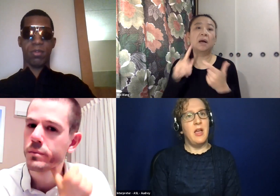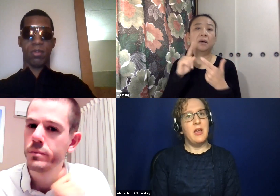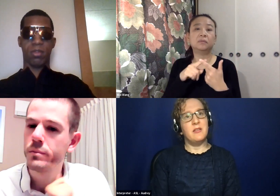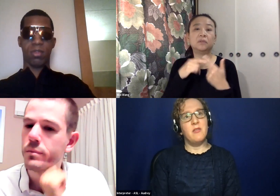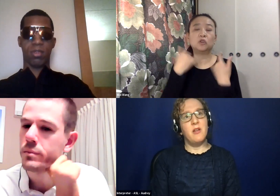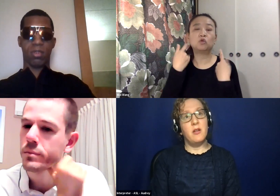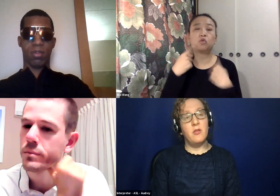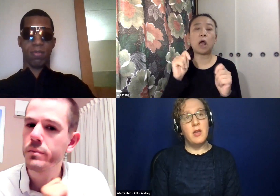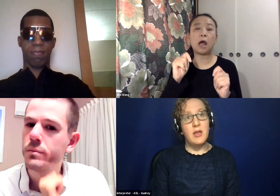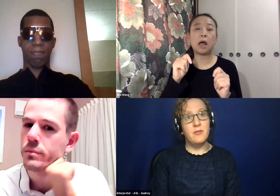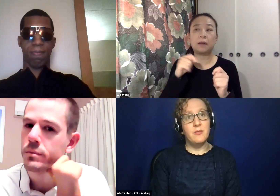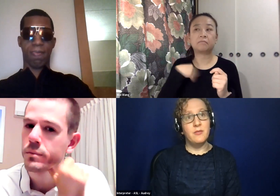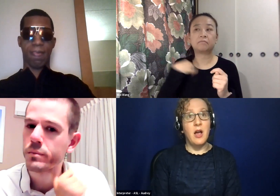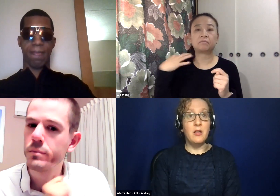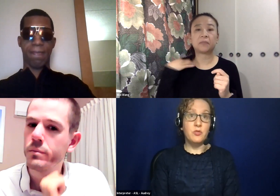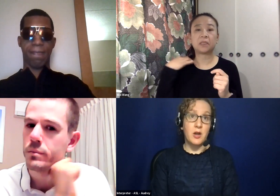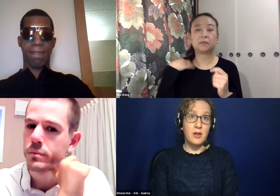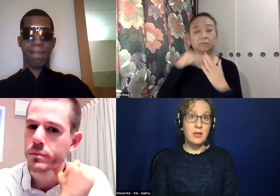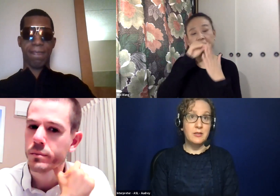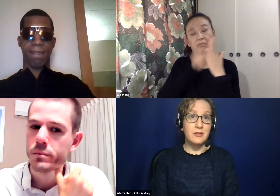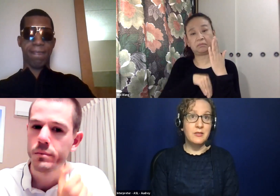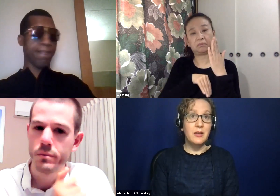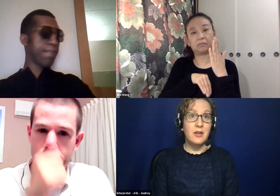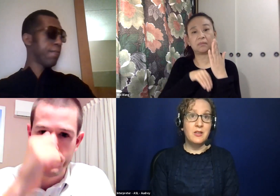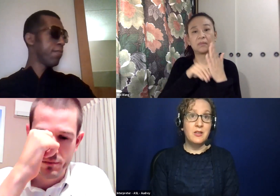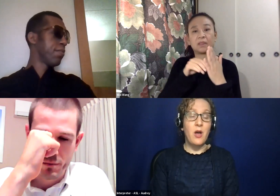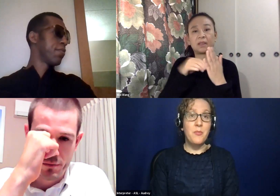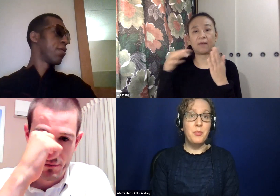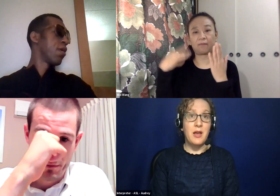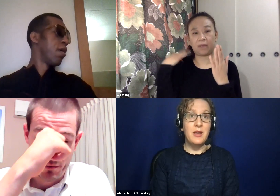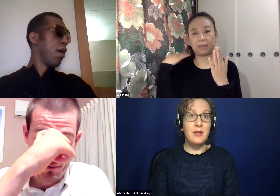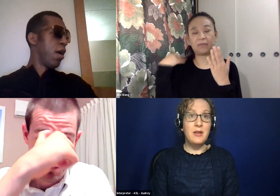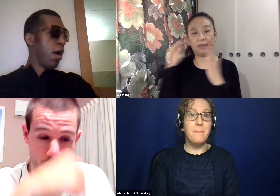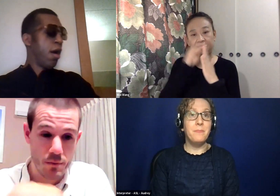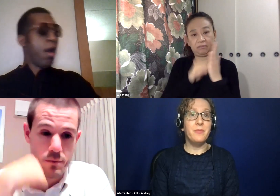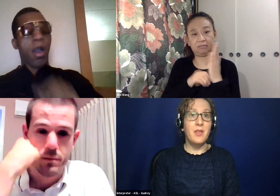and thought, okay, I'll try it, so I applied,